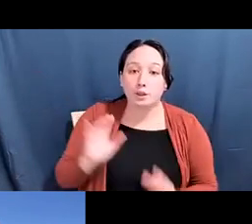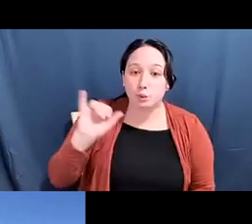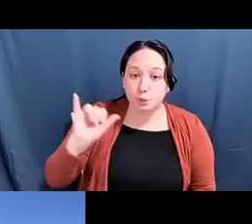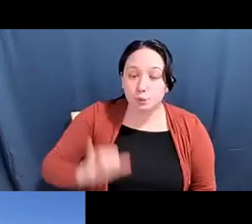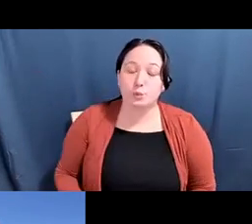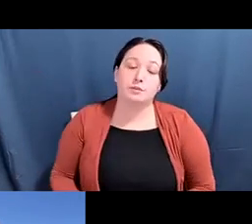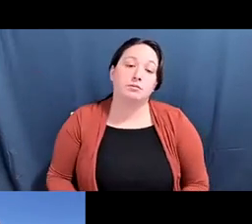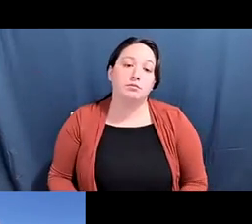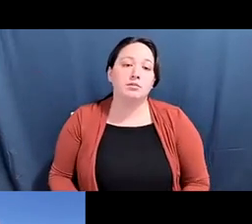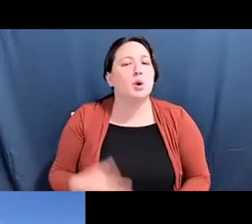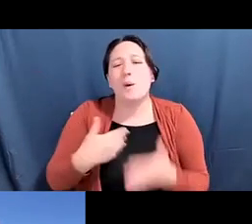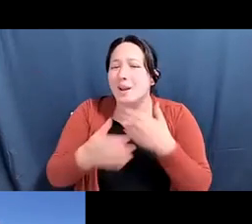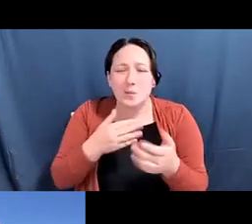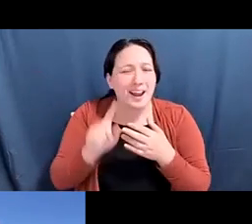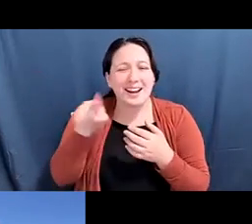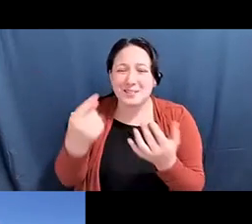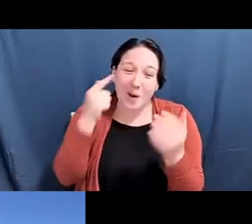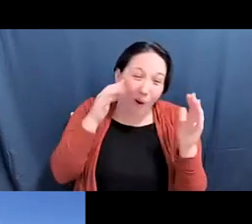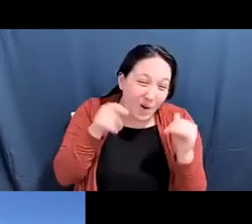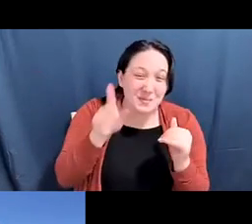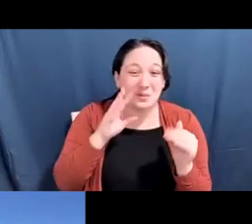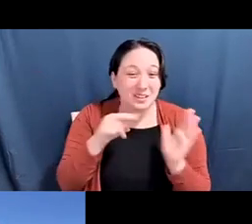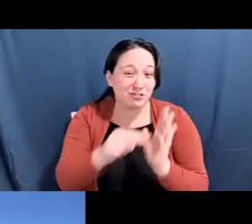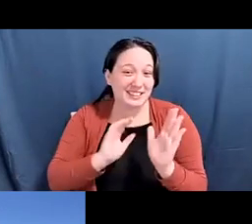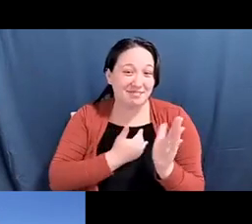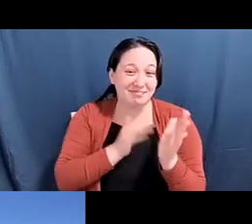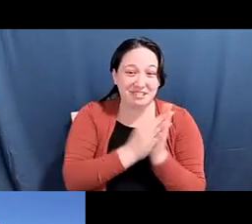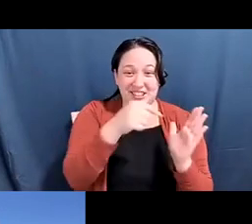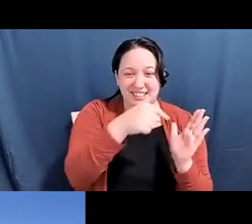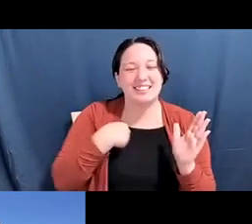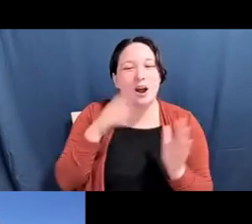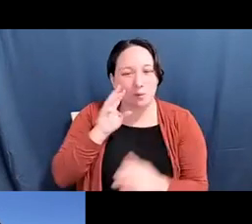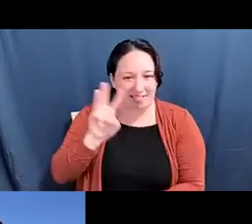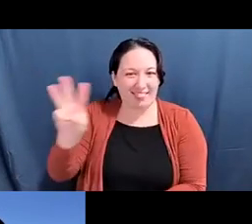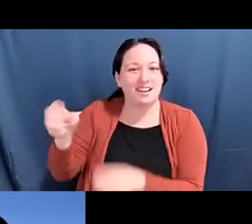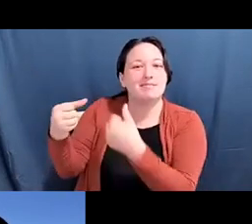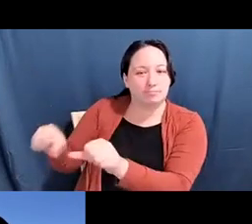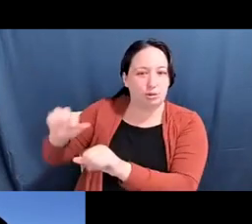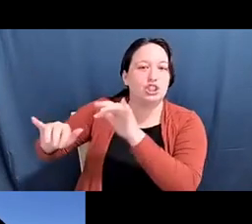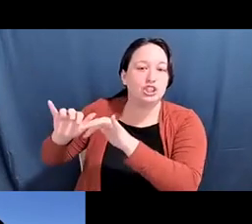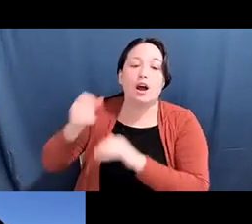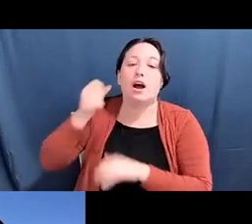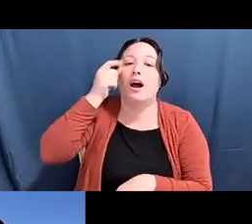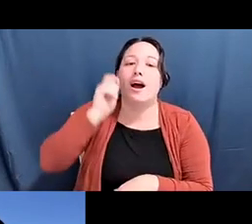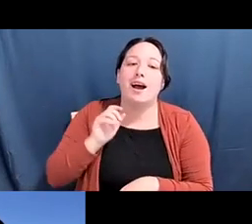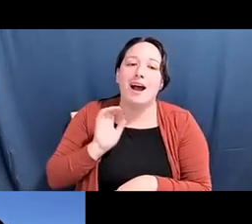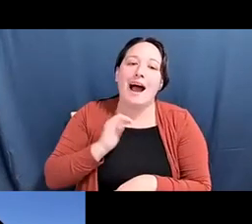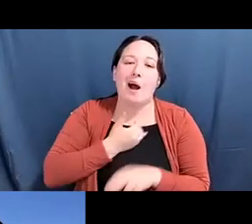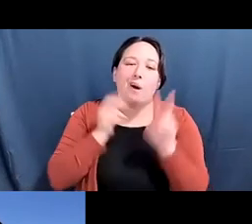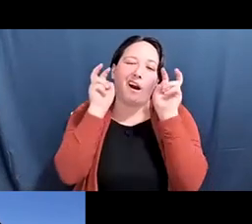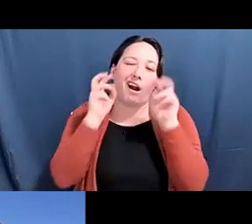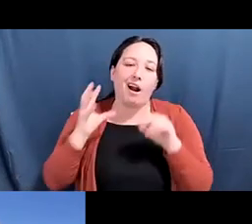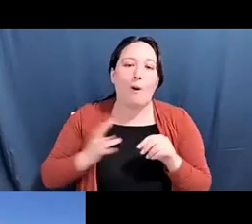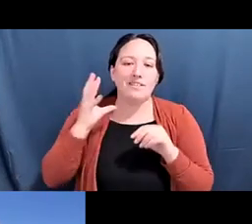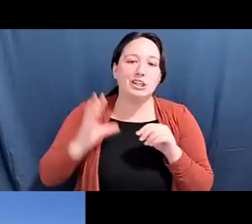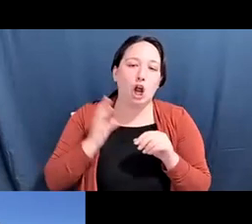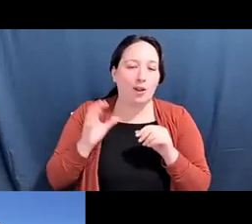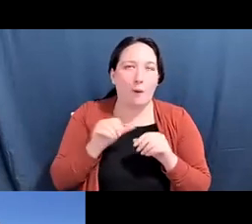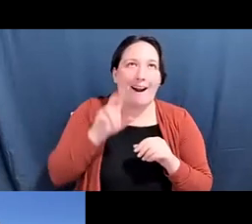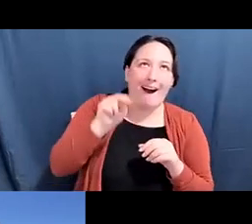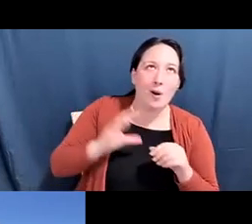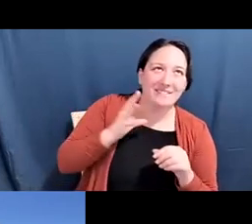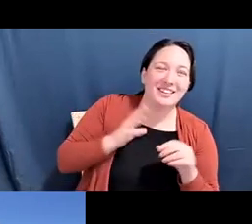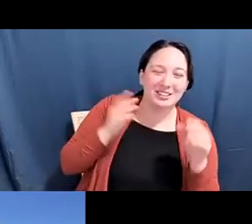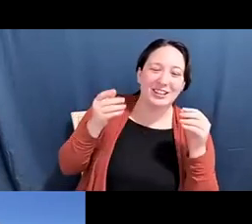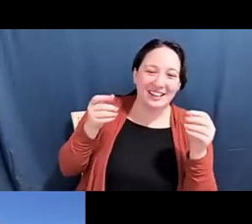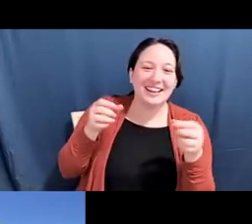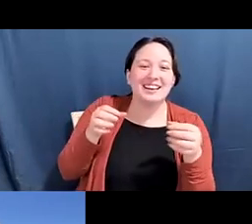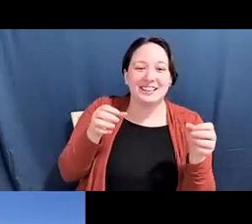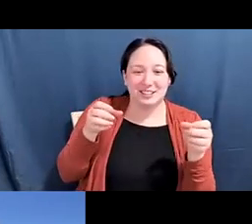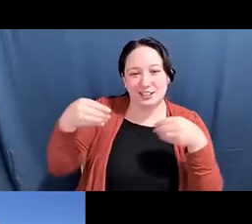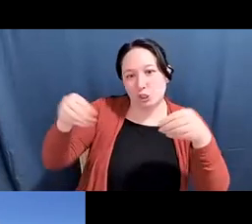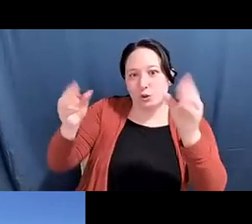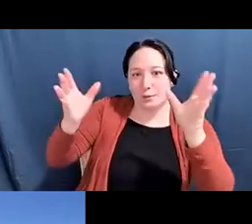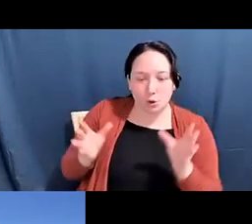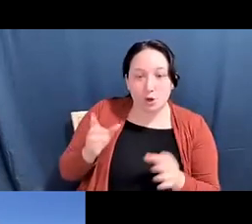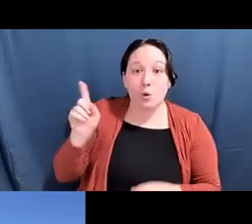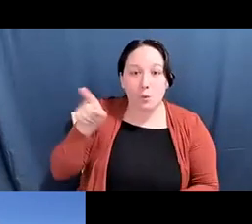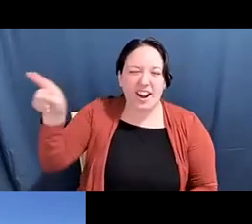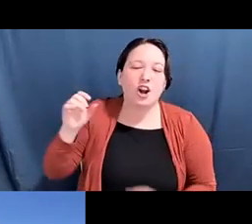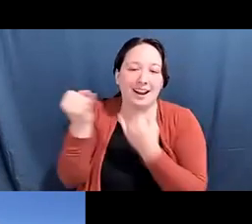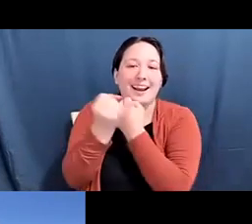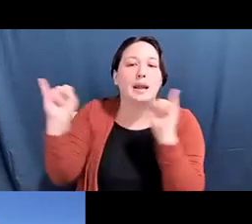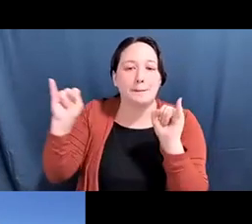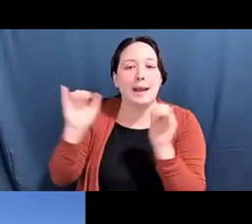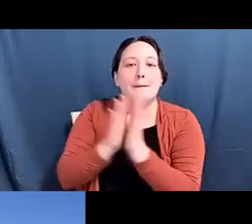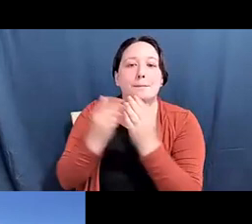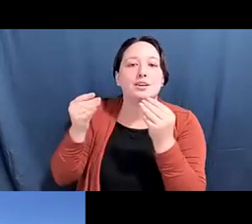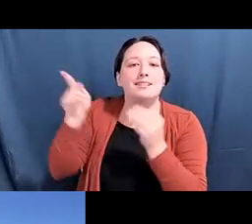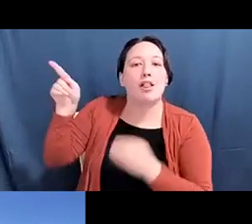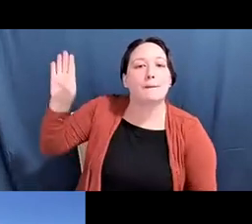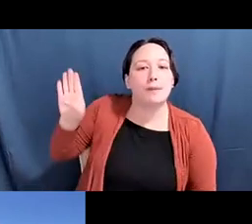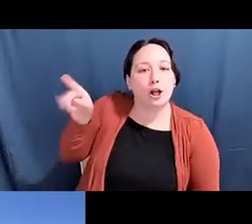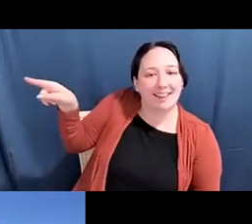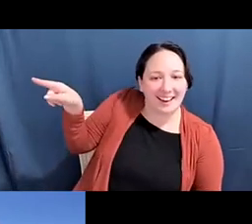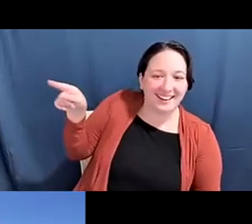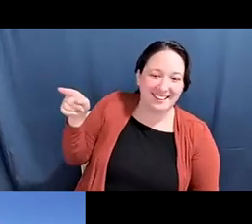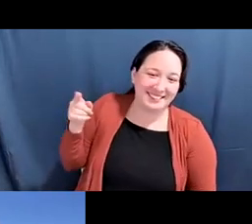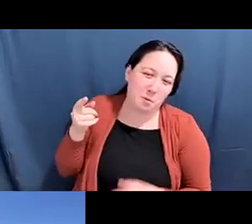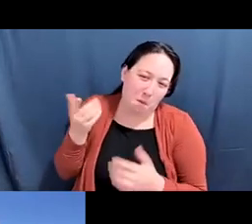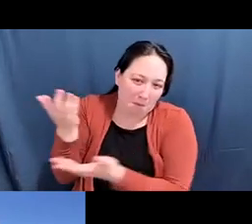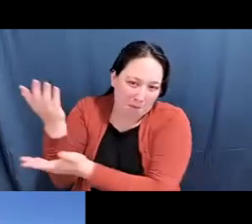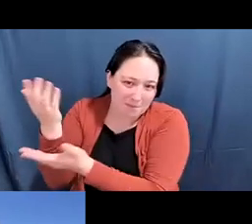Diane Fujino: So anyways I hope that you will check out this book, I will put a link in because our official, or unofficial, distributor is East Winds Books, who, which is an independent bookseller in Berkeley and we really want to support... to support independent booksellers. So let me turn it over.